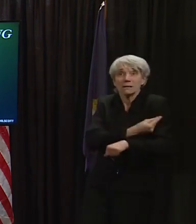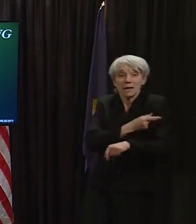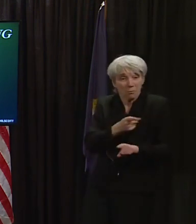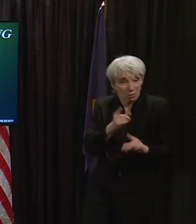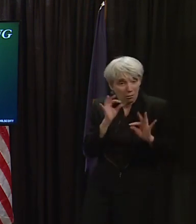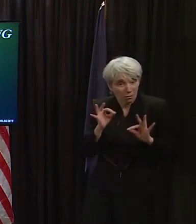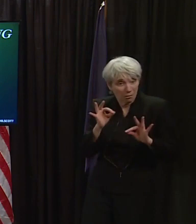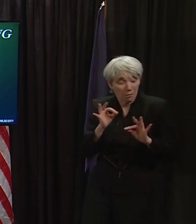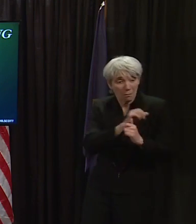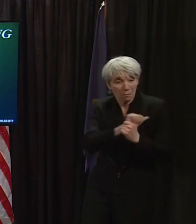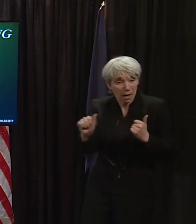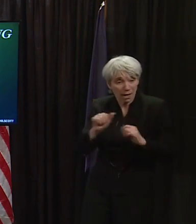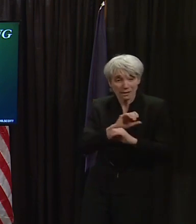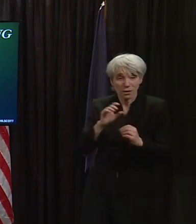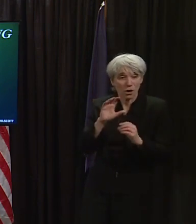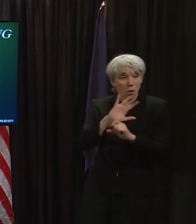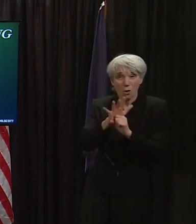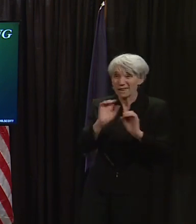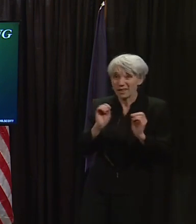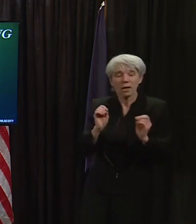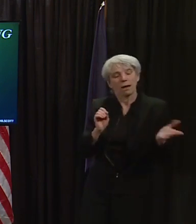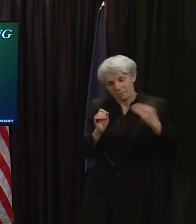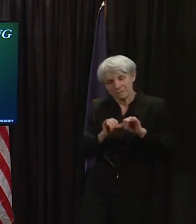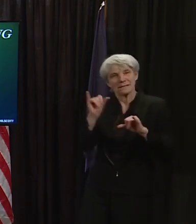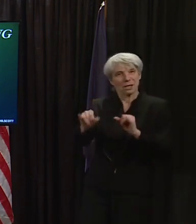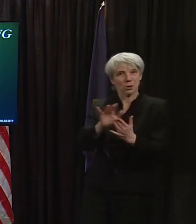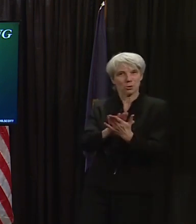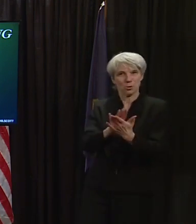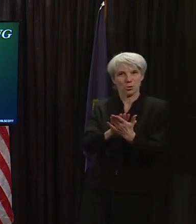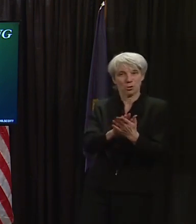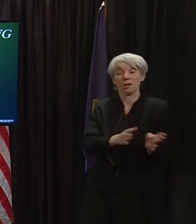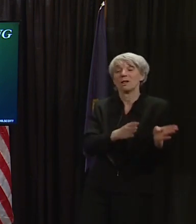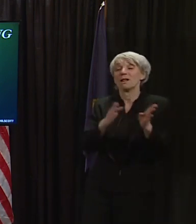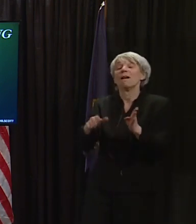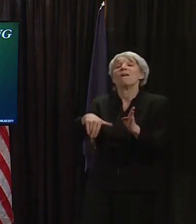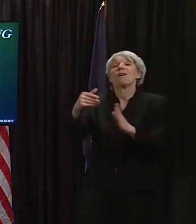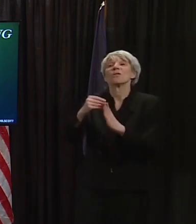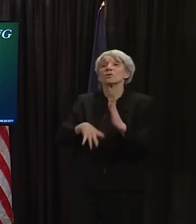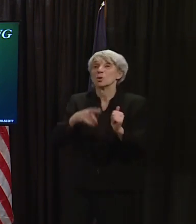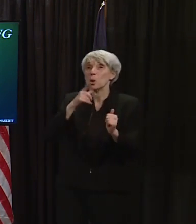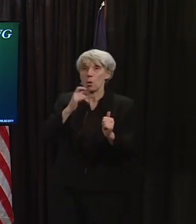Test kits can also be provided to asymptomatic vaccinated students who do